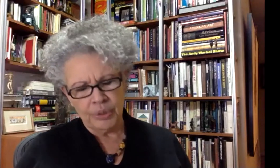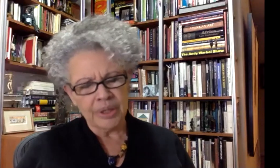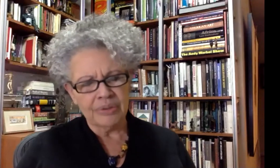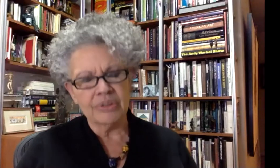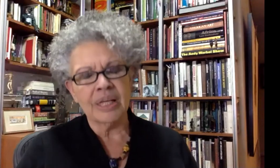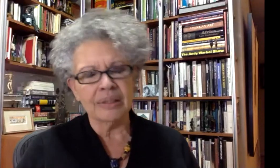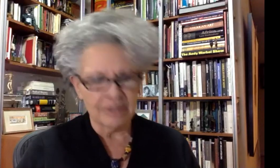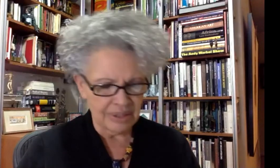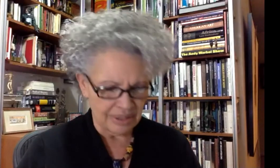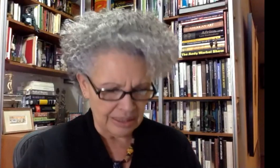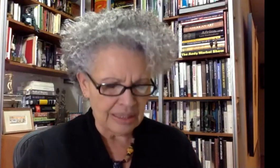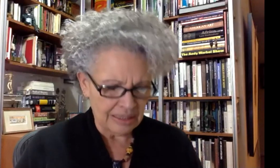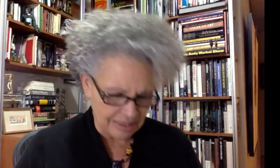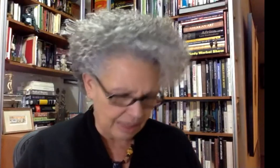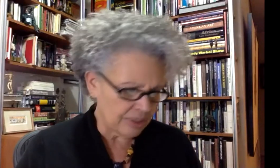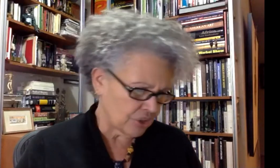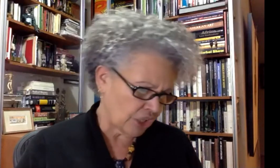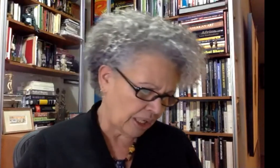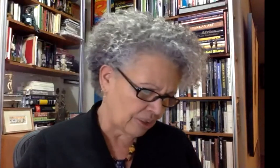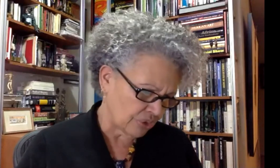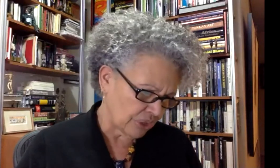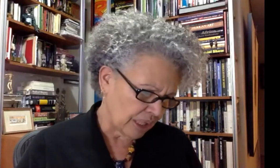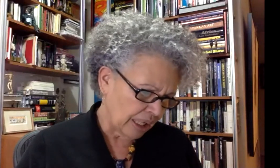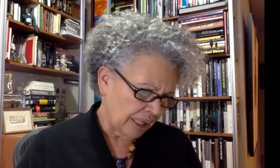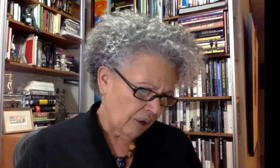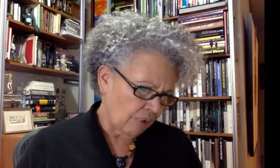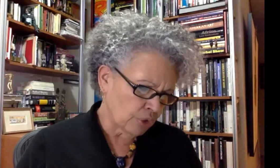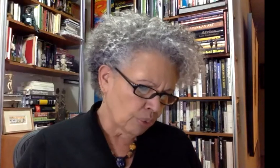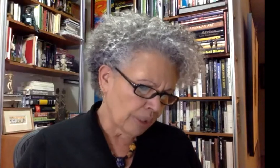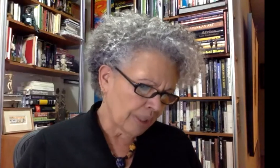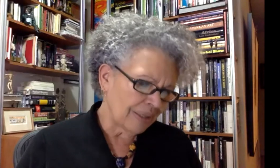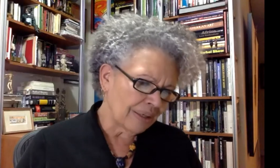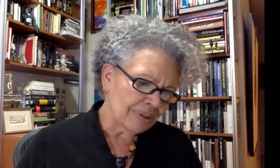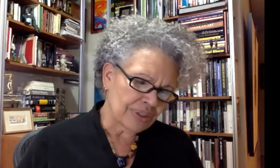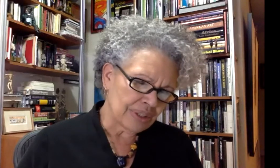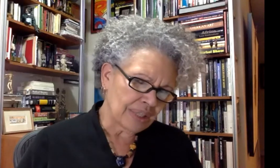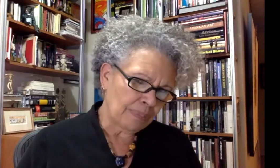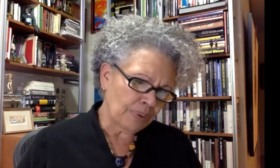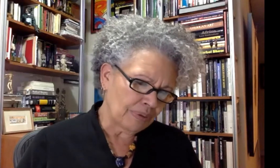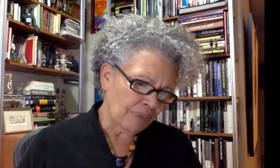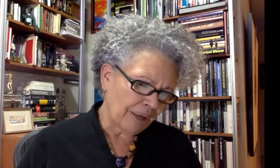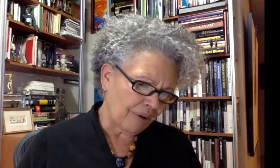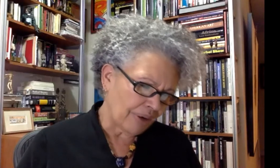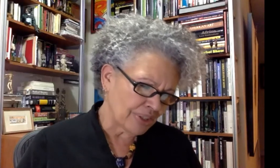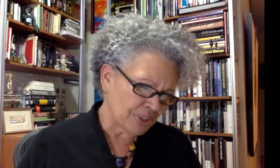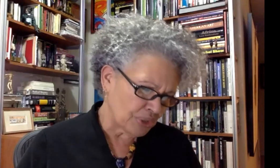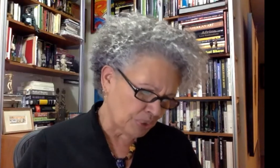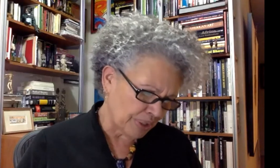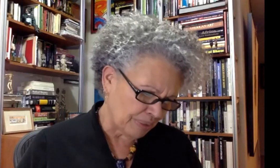work and their talents to insight change, over 20 years since I put my artist historian